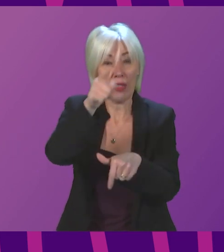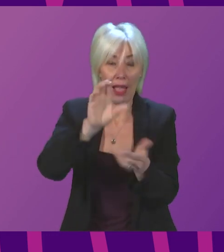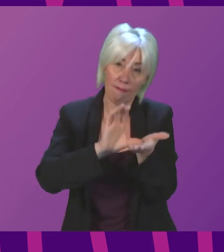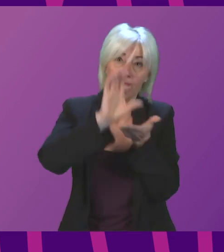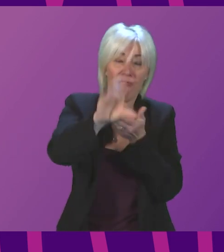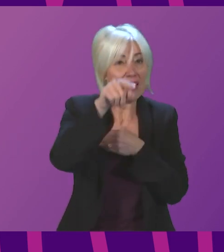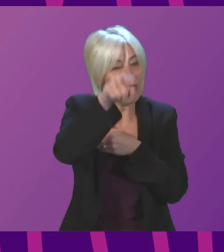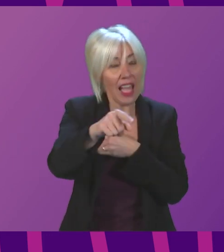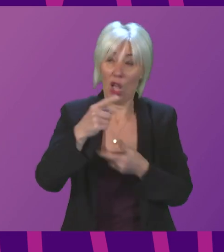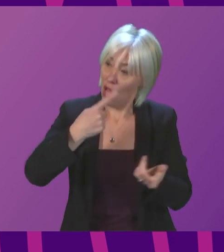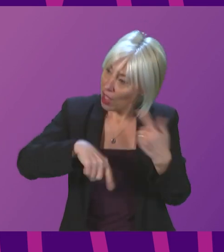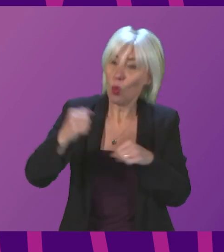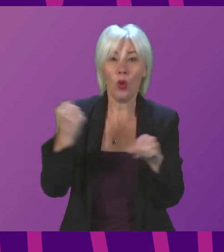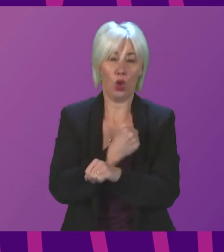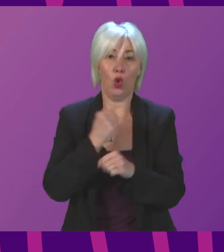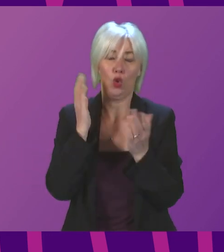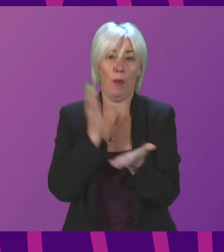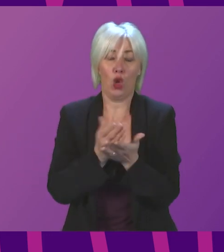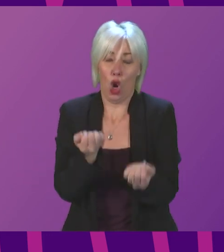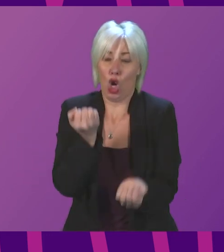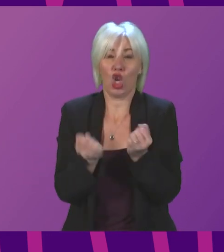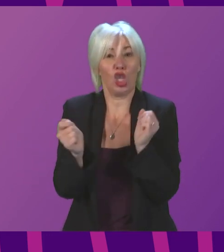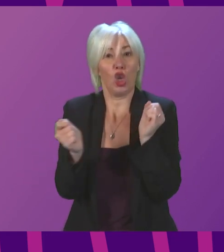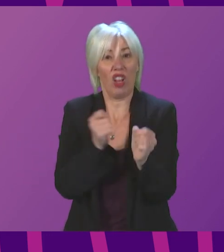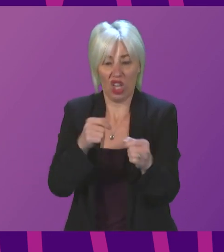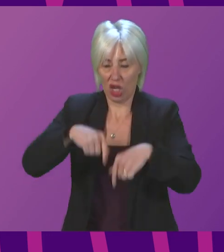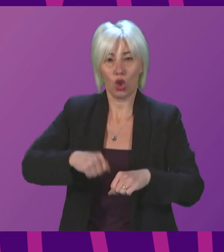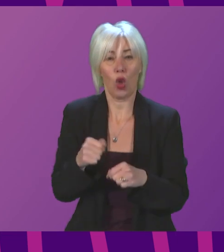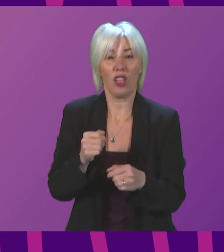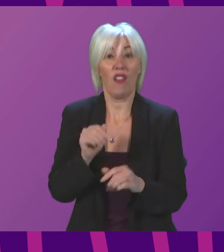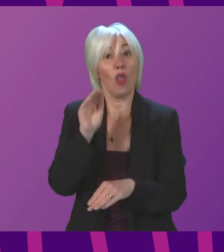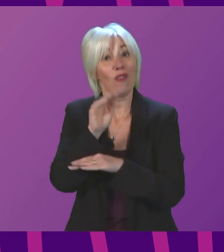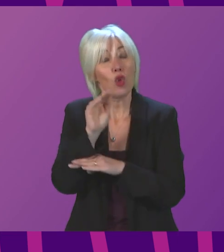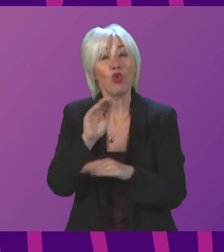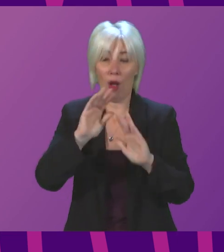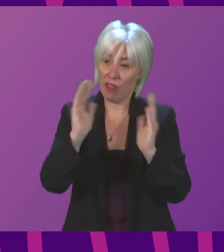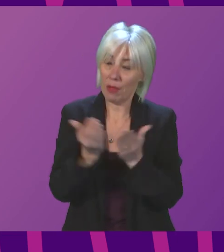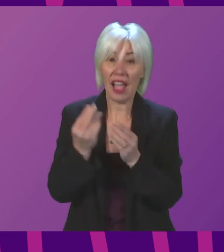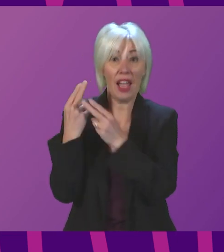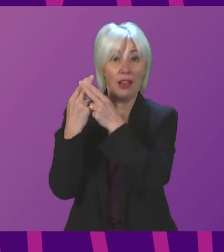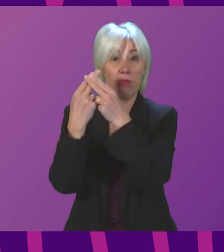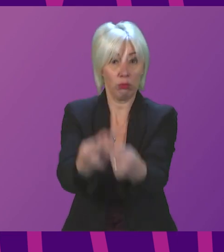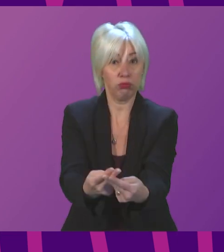that we will do to secure a just transition in Scotland, for the sake of the future of the planet and of generations to come.